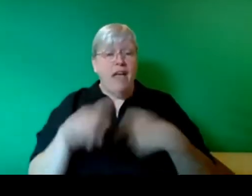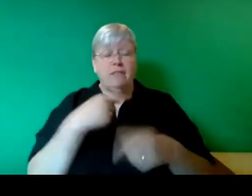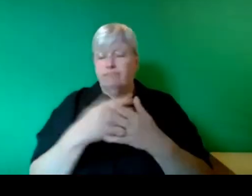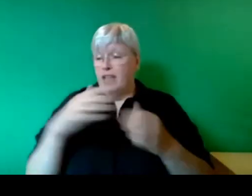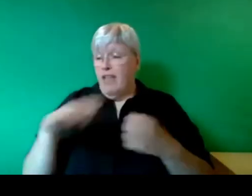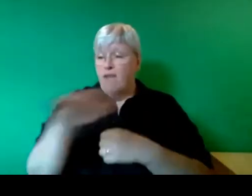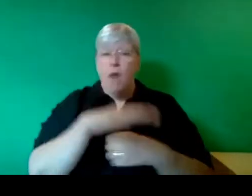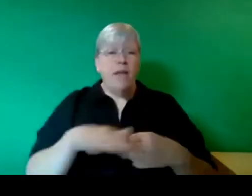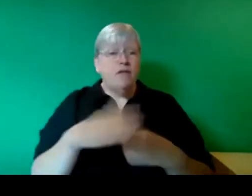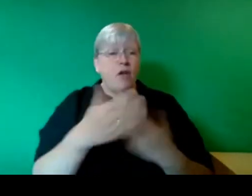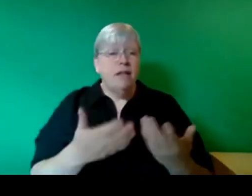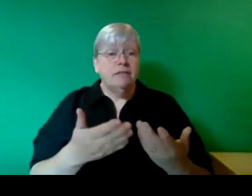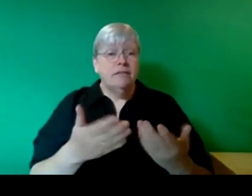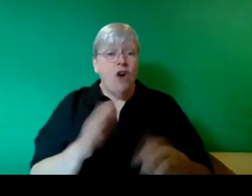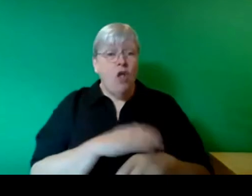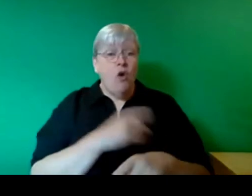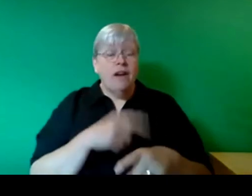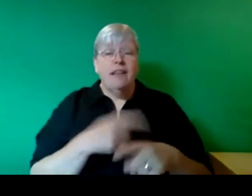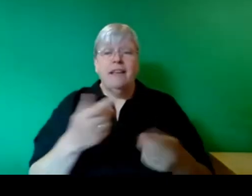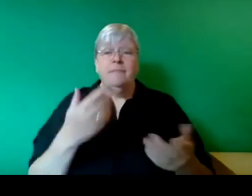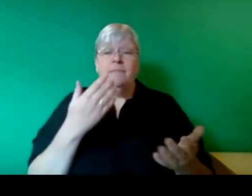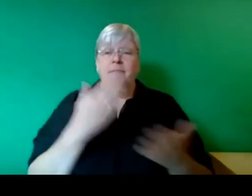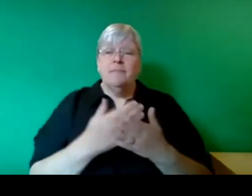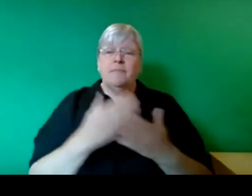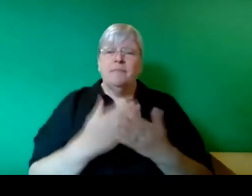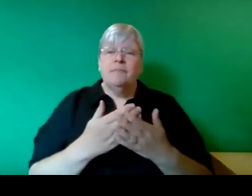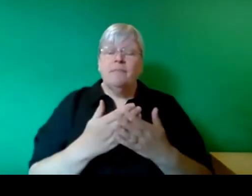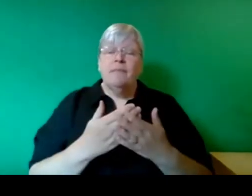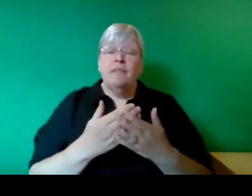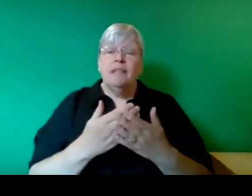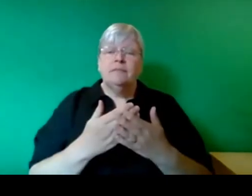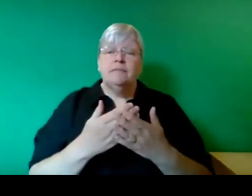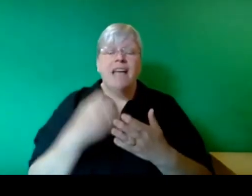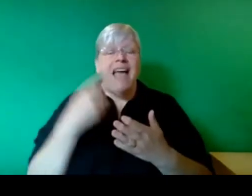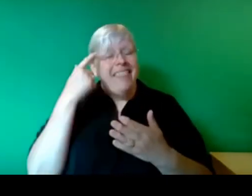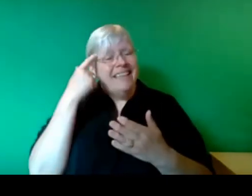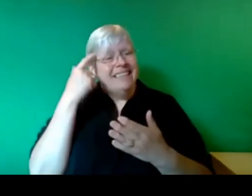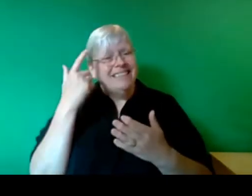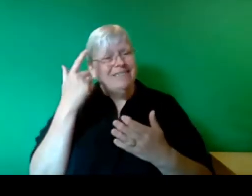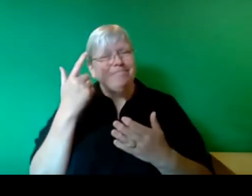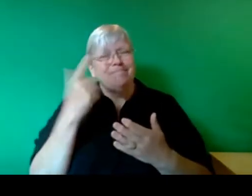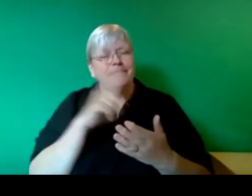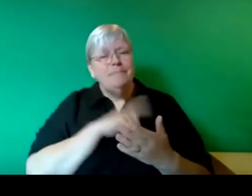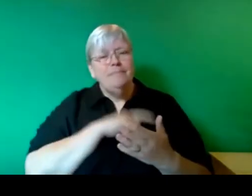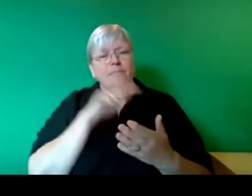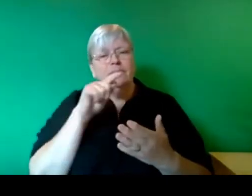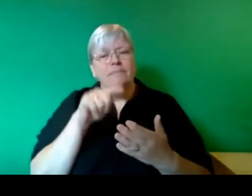and so maybe read into that what you wish and I think as a result of that it's always meant that